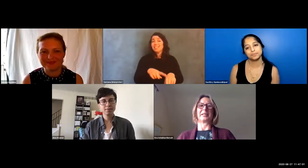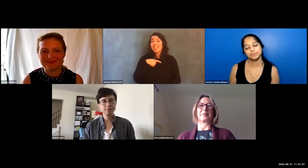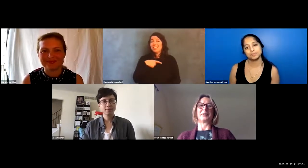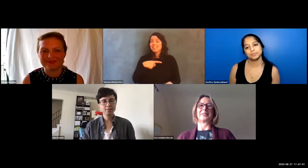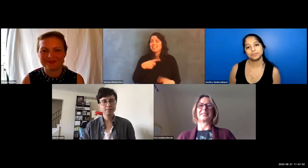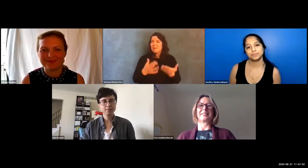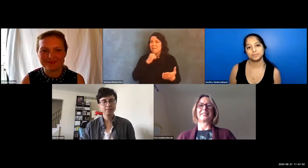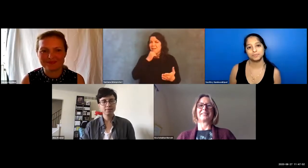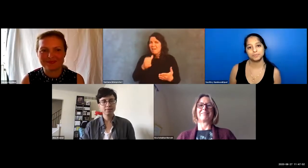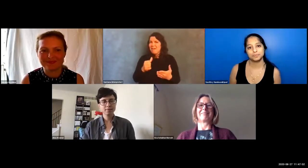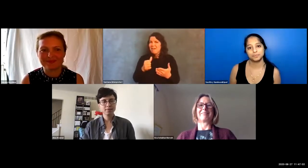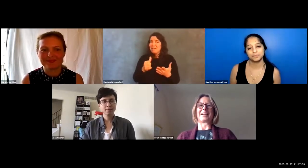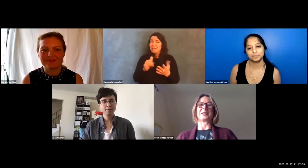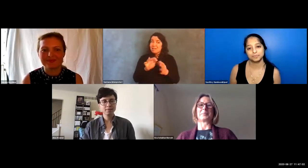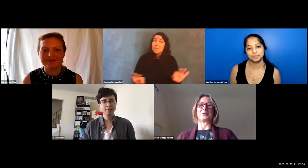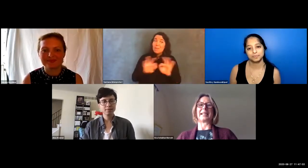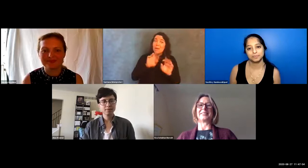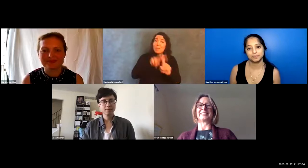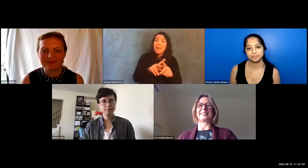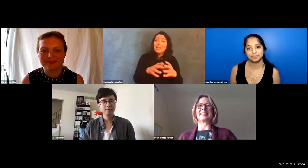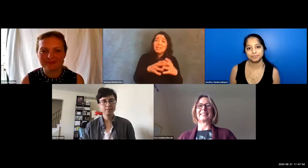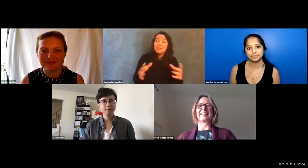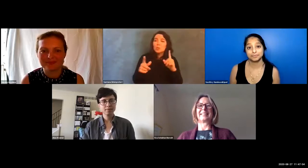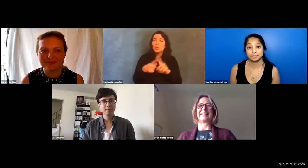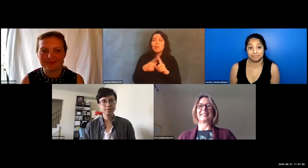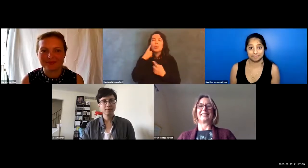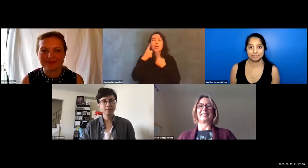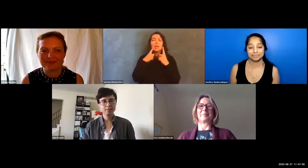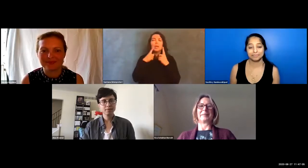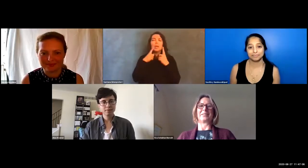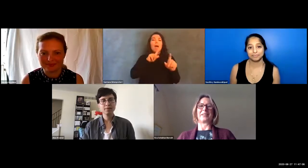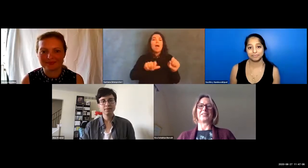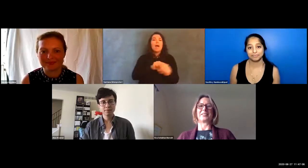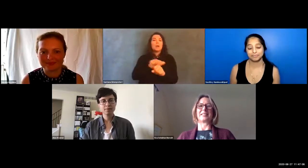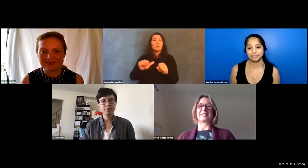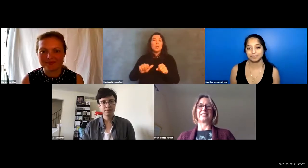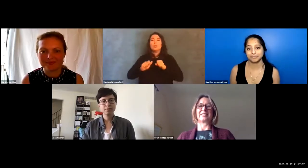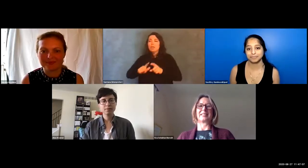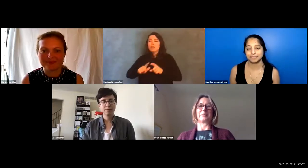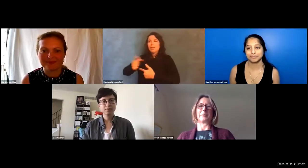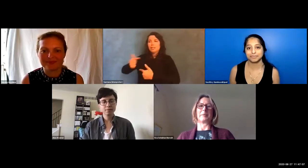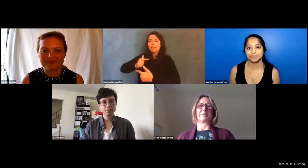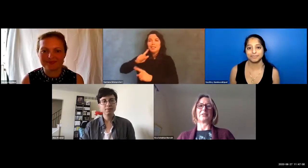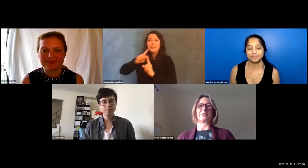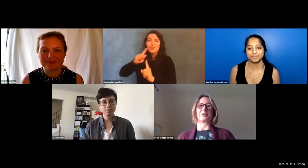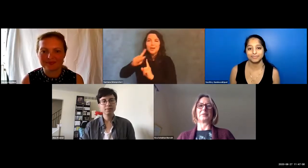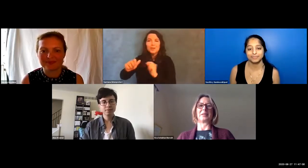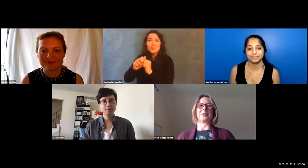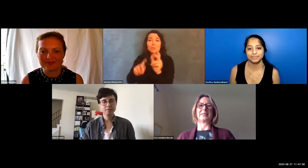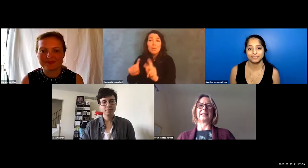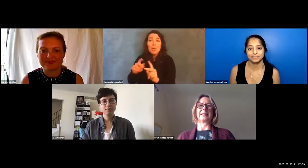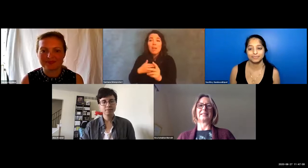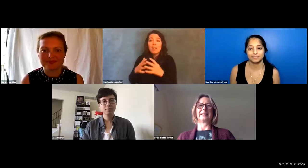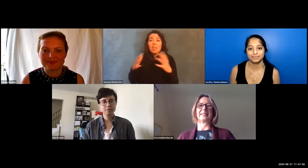about actual spontaneous interactions. Where people have a lot of common ground.